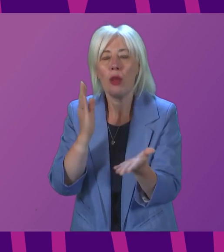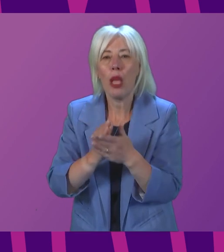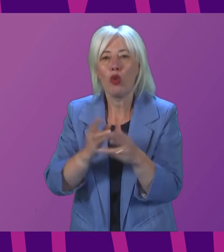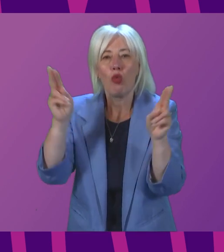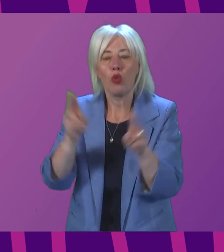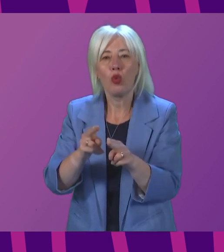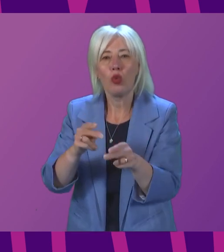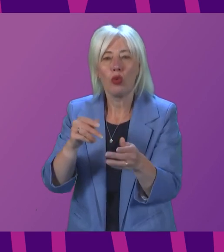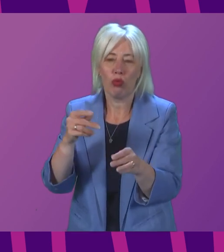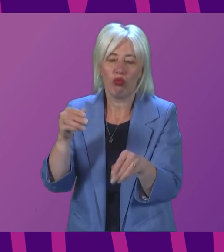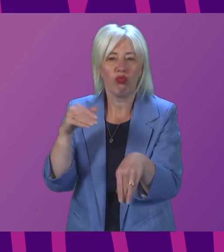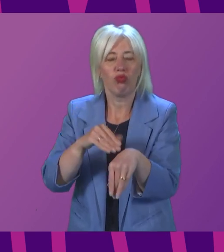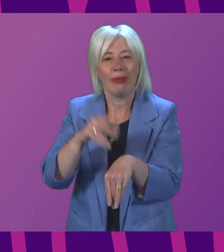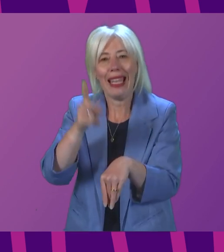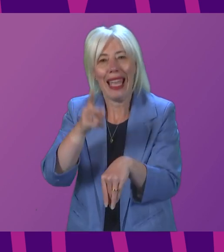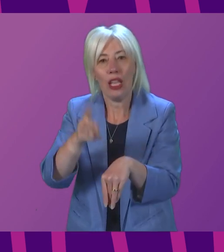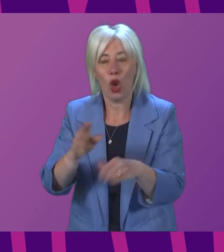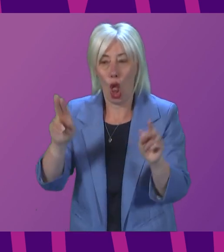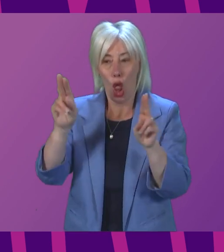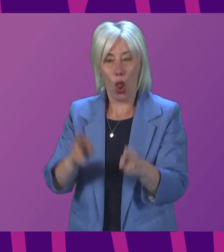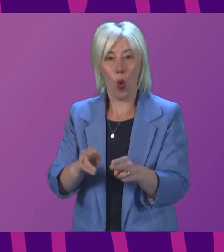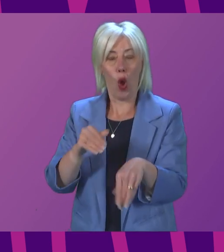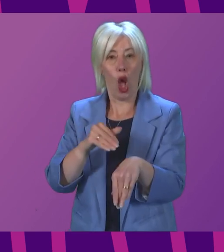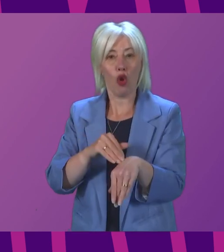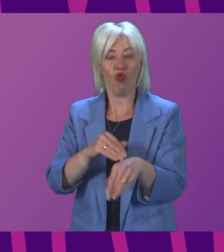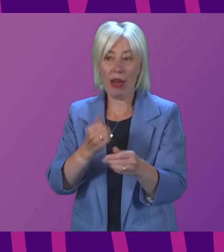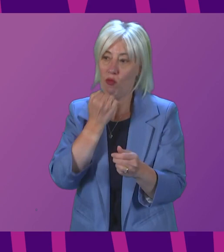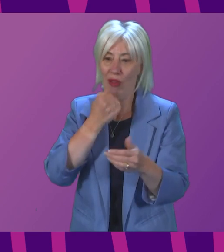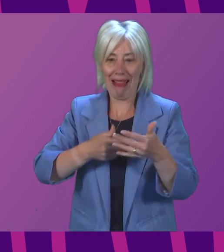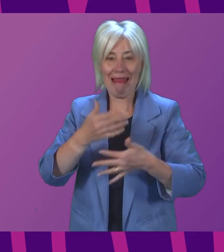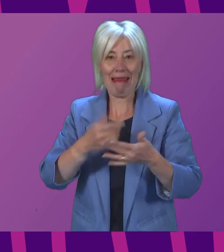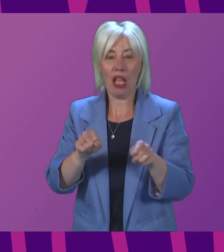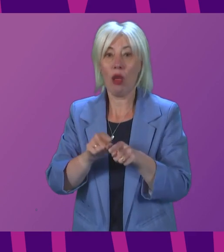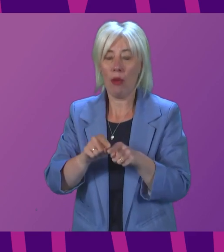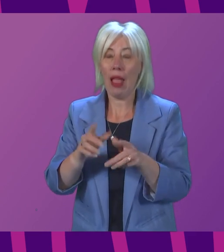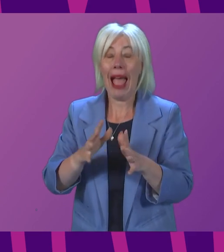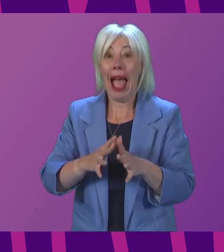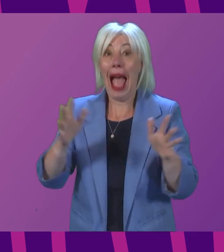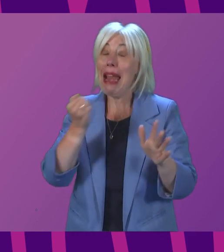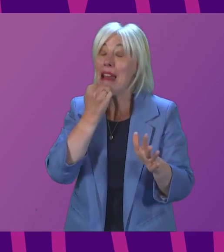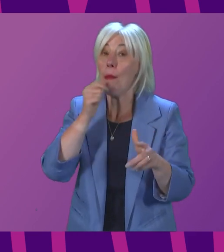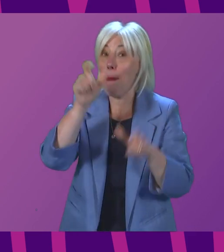We have one of the lowest crime rates and we still have one of the highest prison populations, so we will continue to take action.